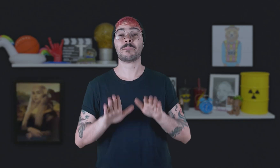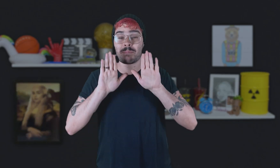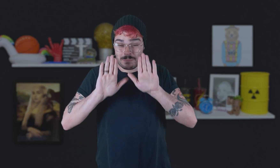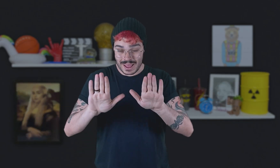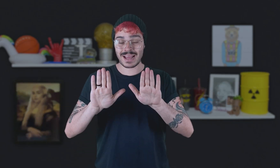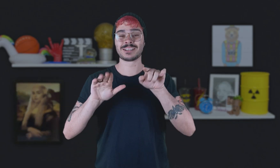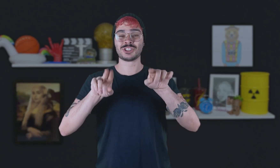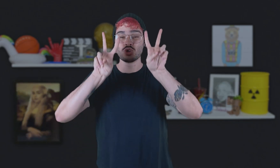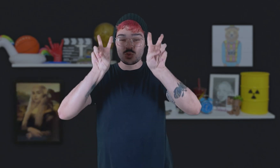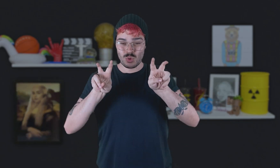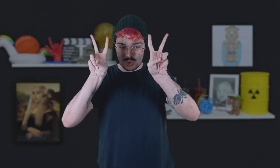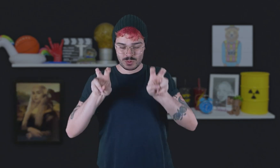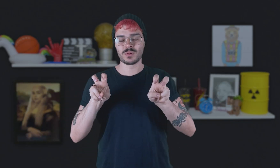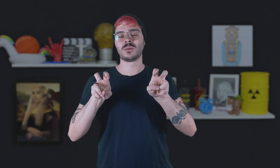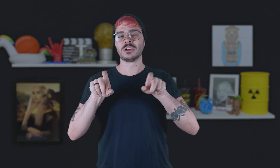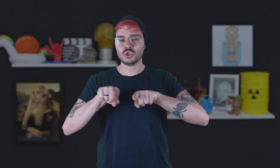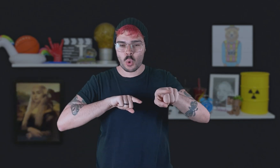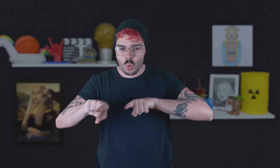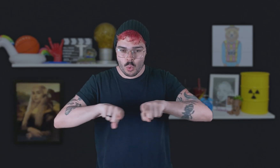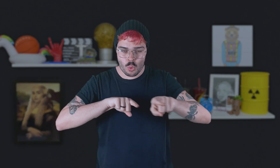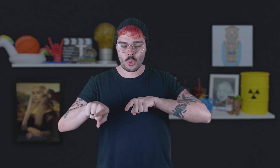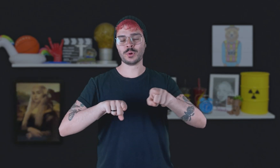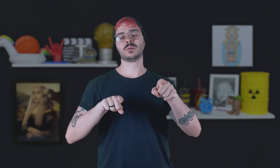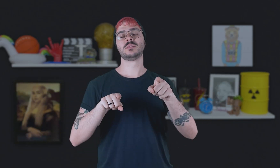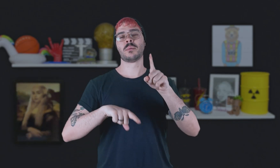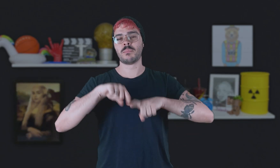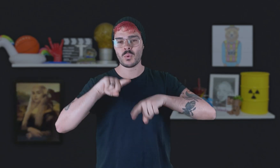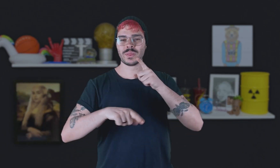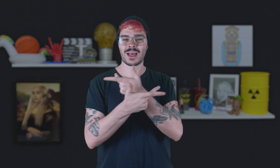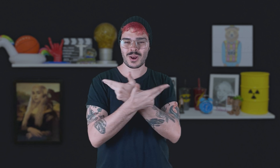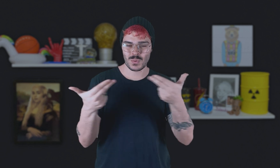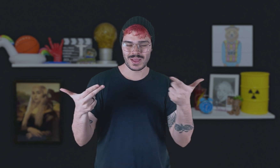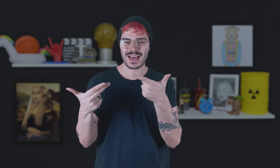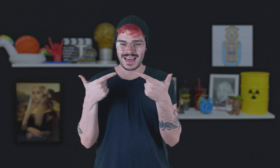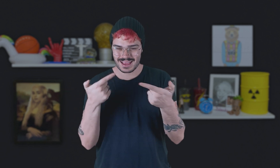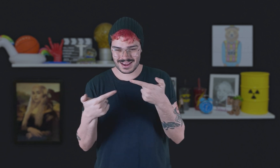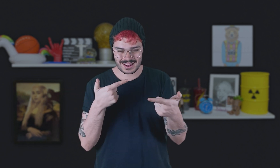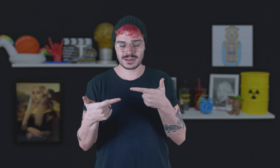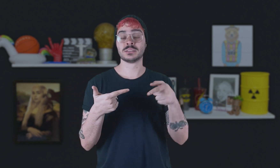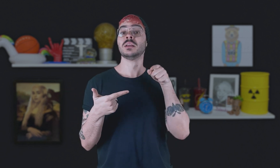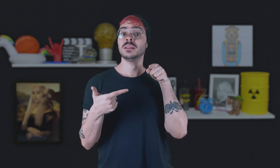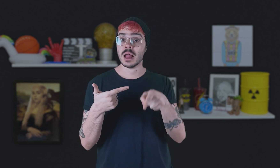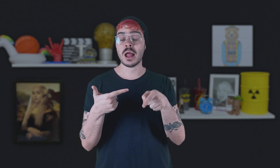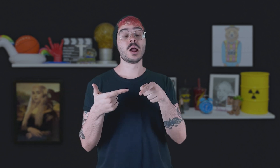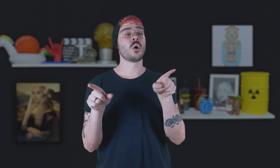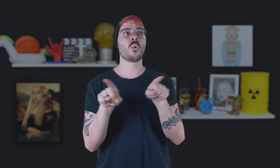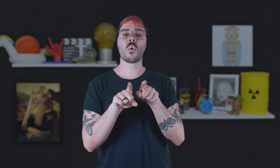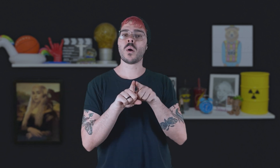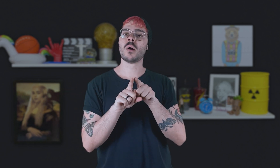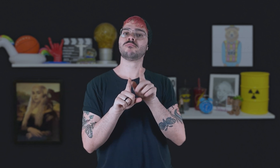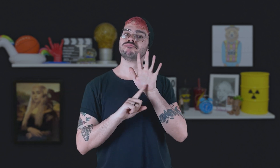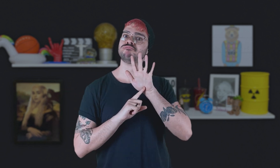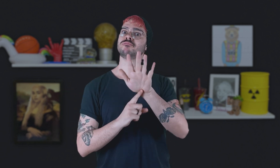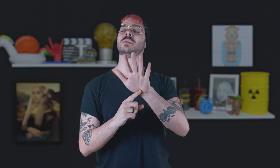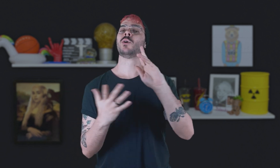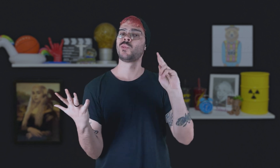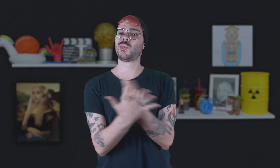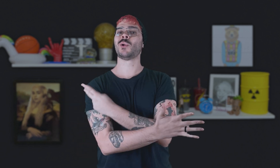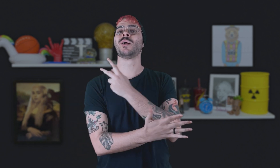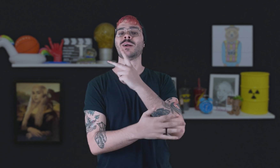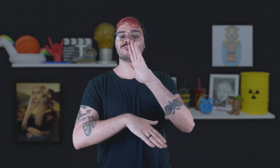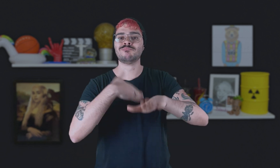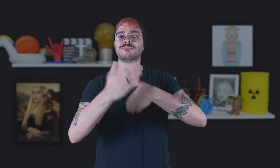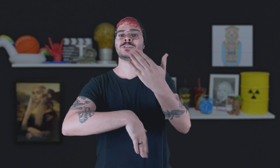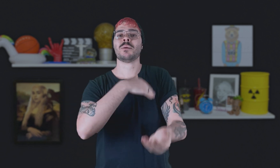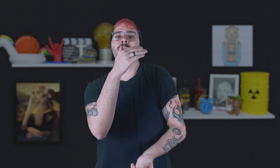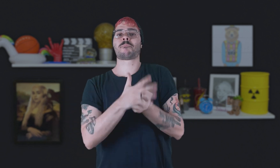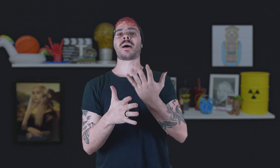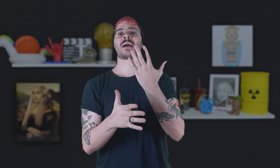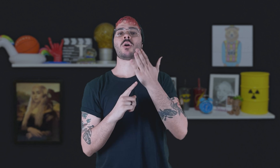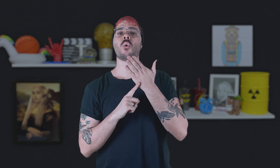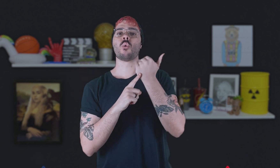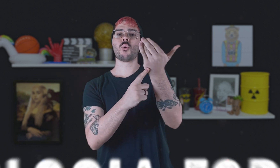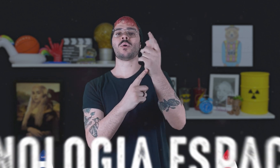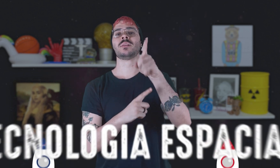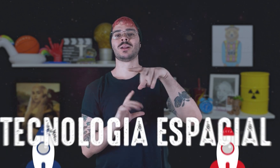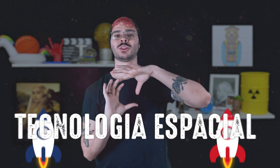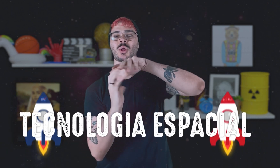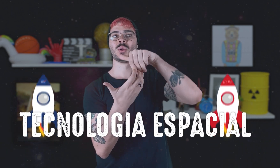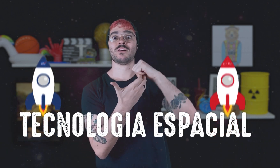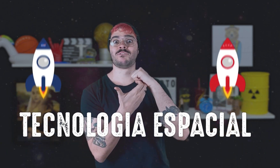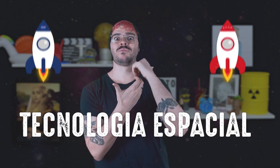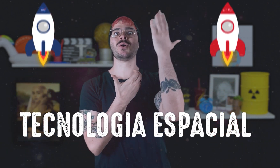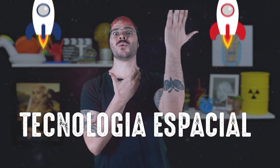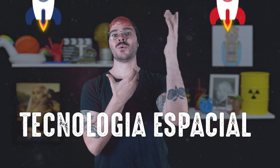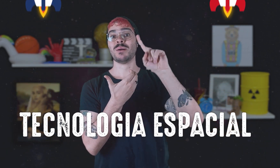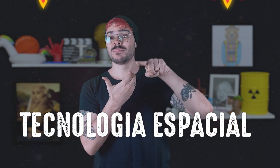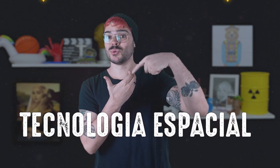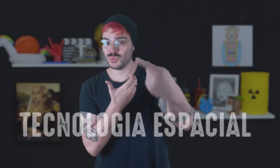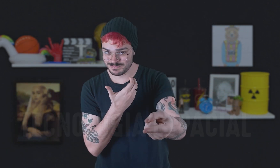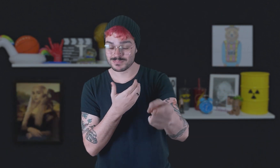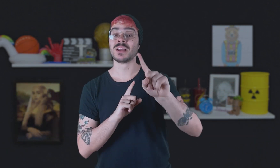But the Arms Race kickstarted space technology,